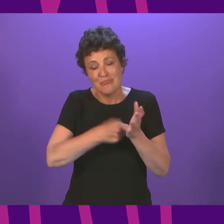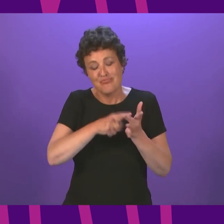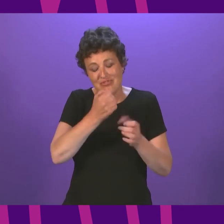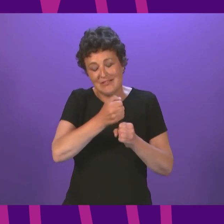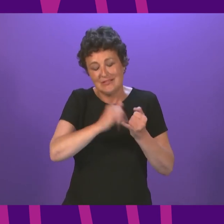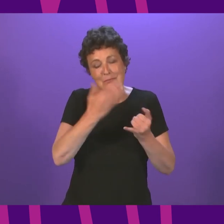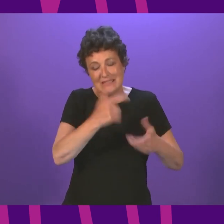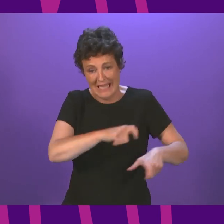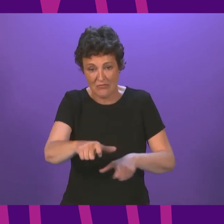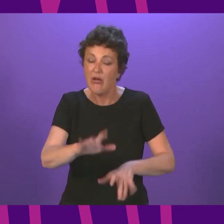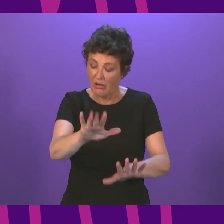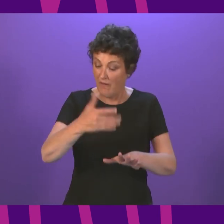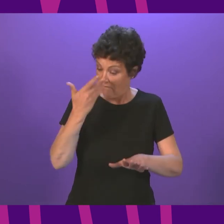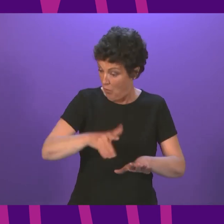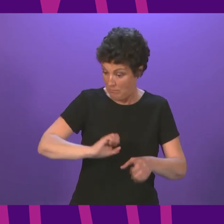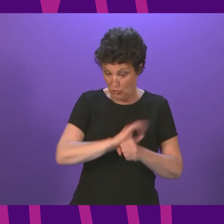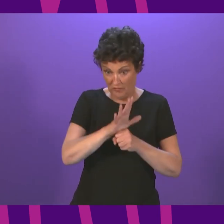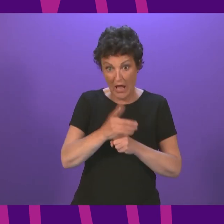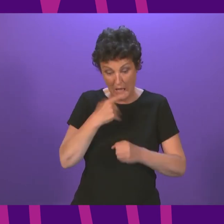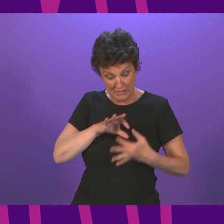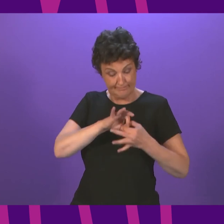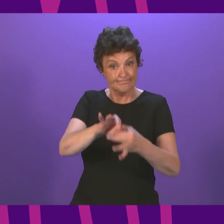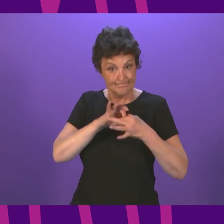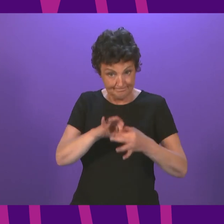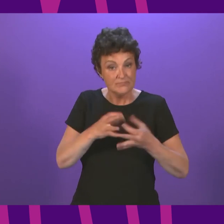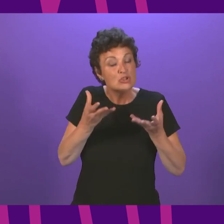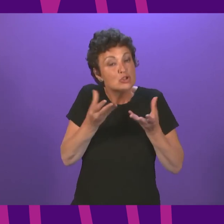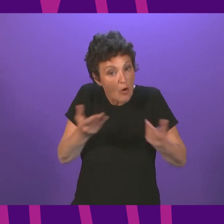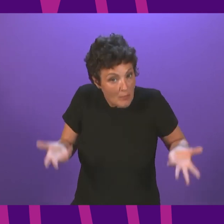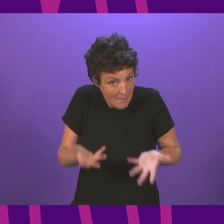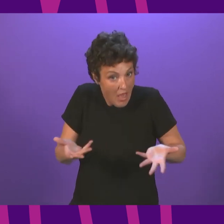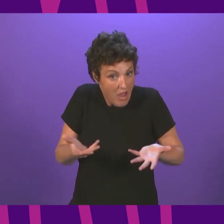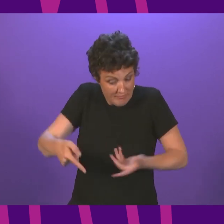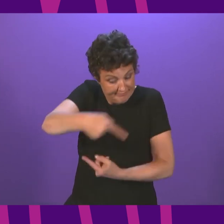than we think it is required. We will faithfully engage in the reporting and accountability